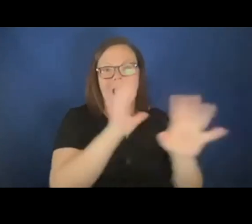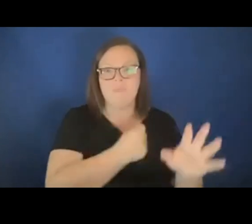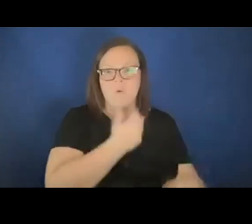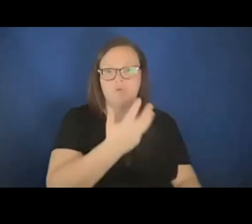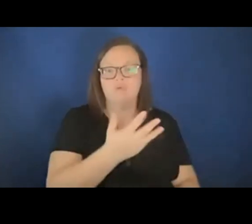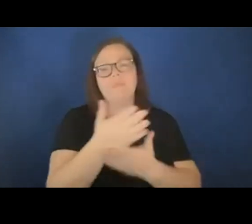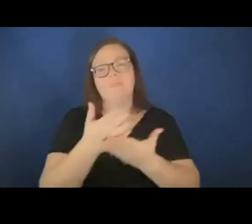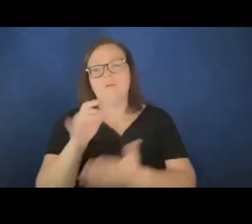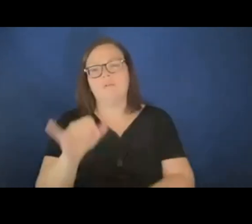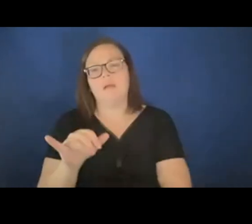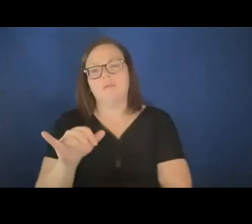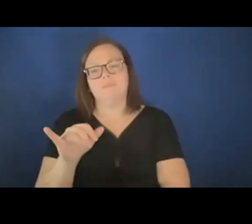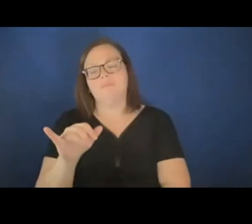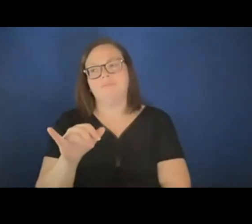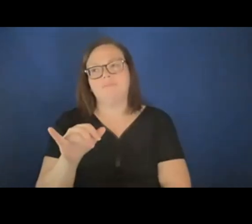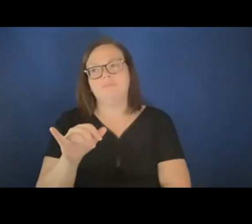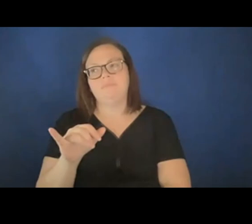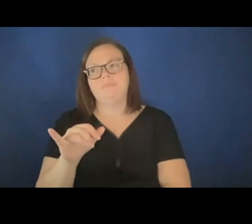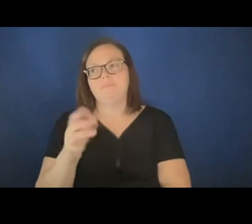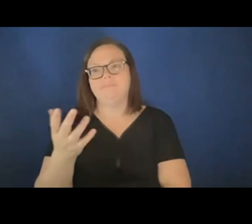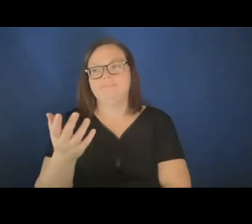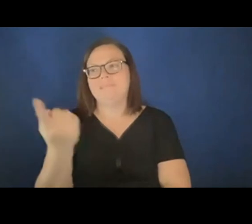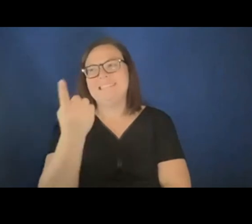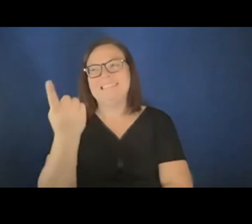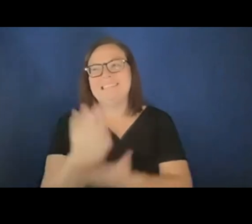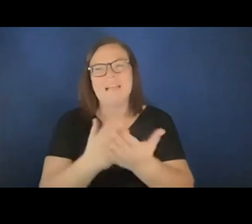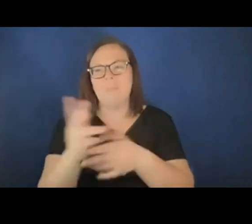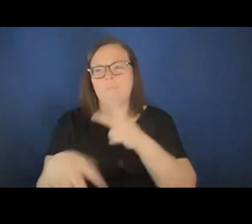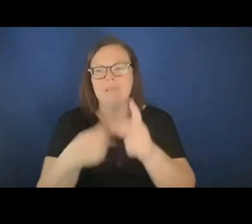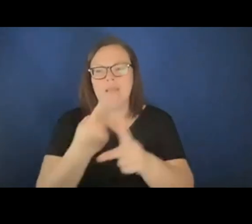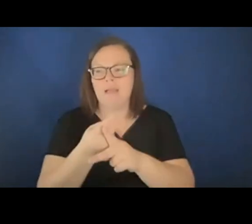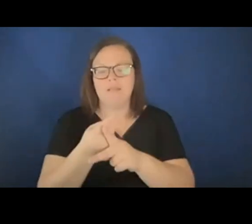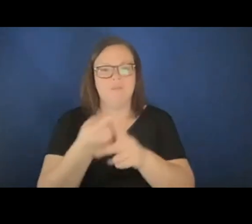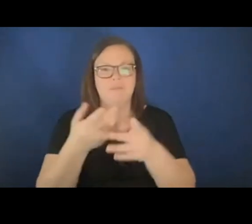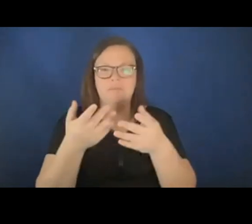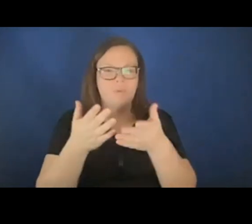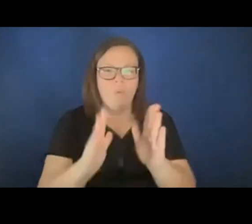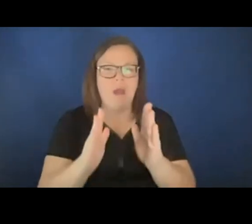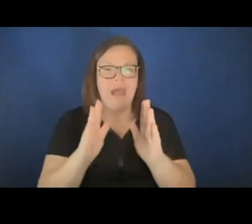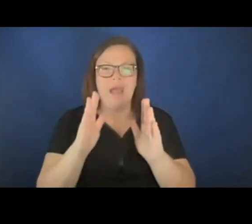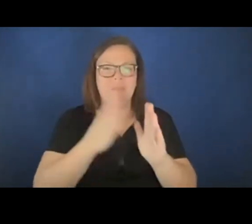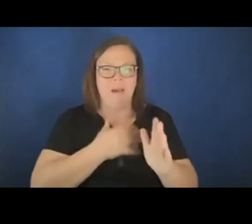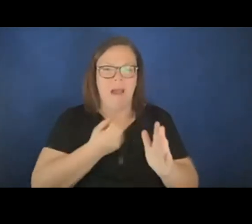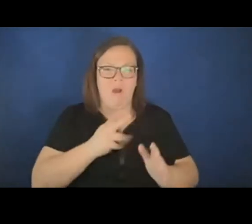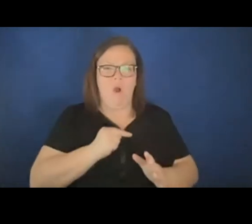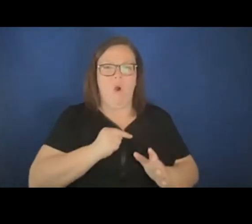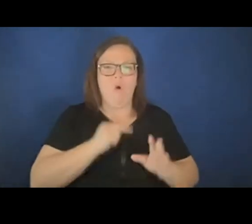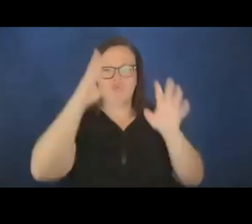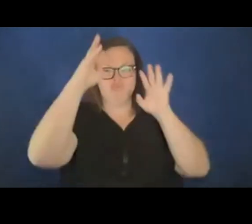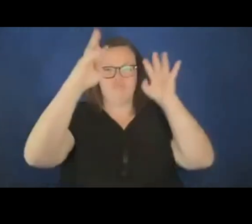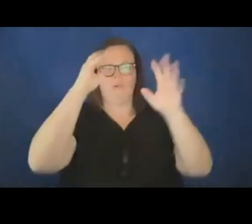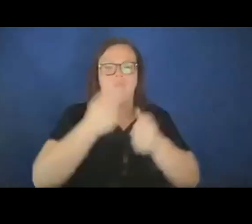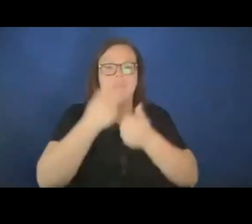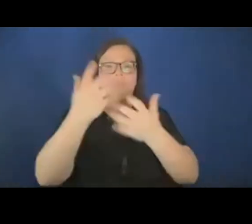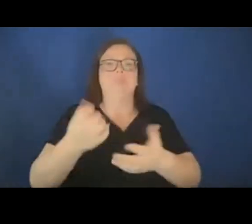just out of some kind of way to channel some of my own creative spirit in something, and